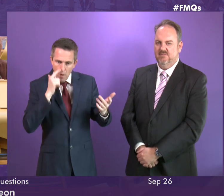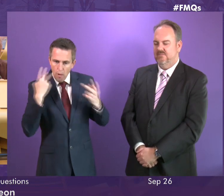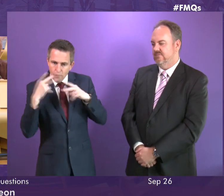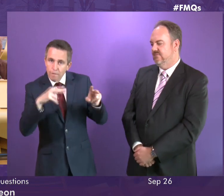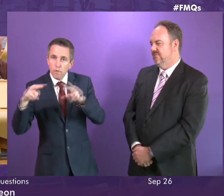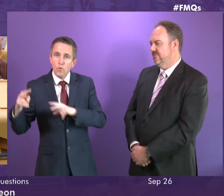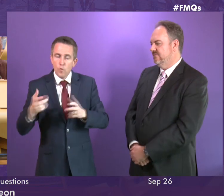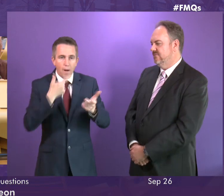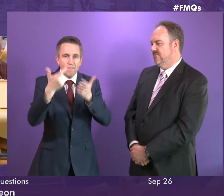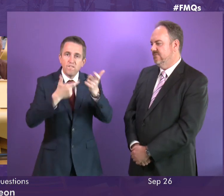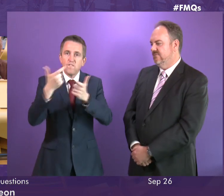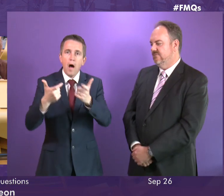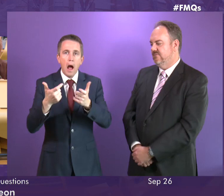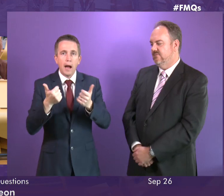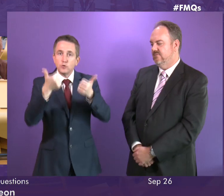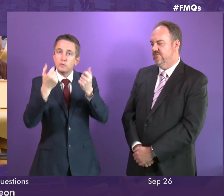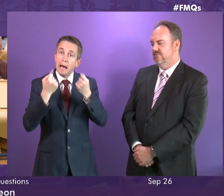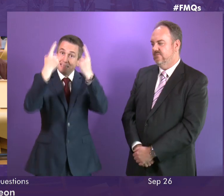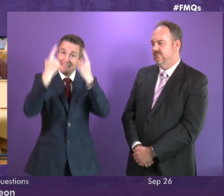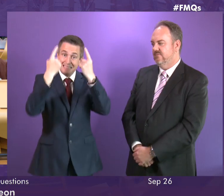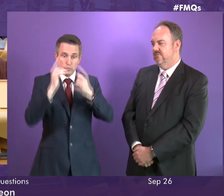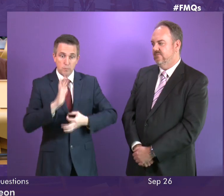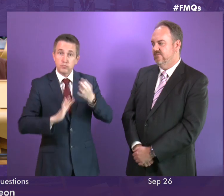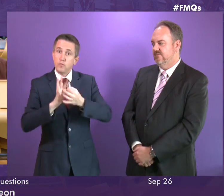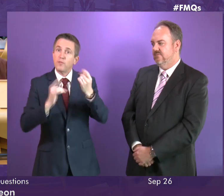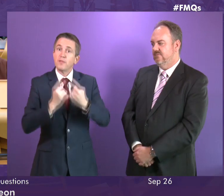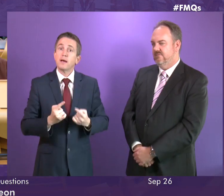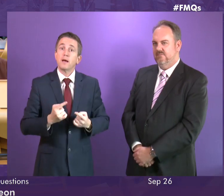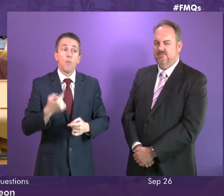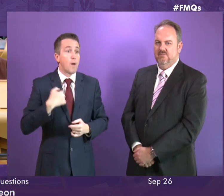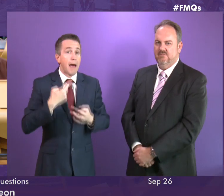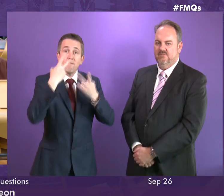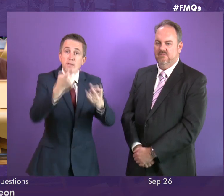inspiration anywhere that we can find them, but when I go to countries and talk about